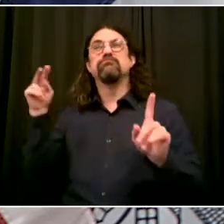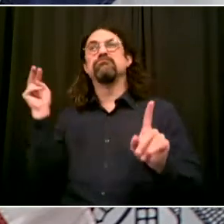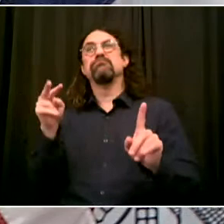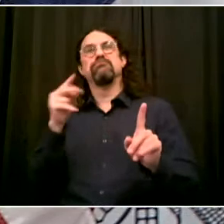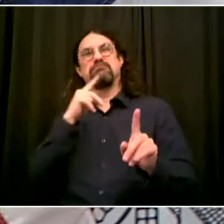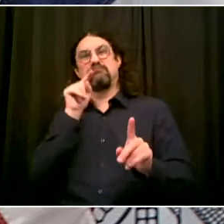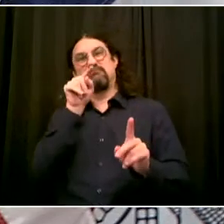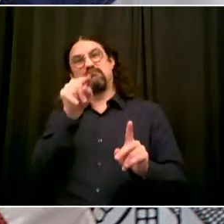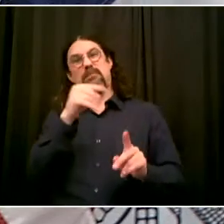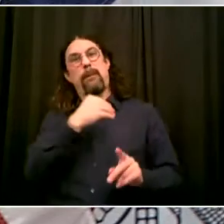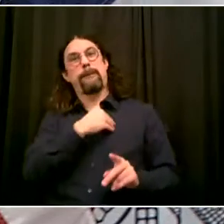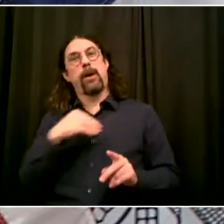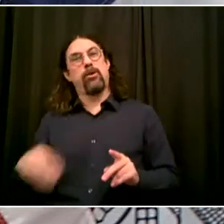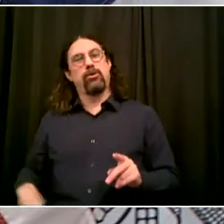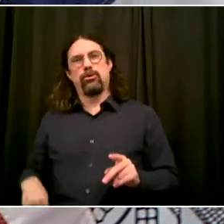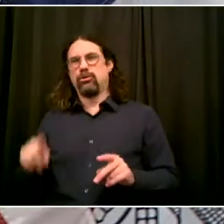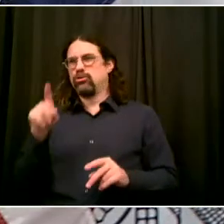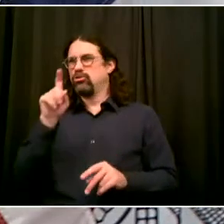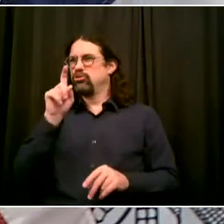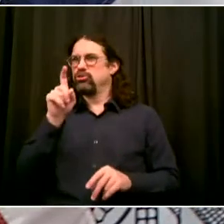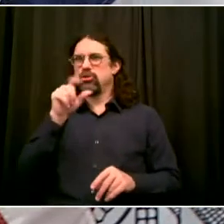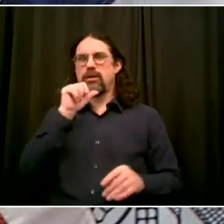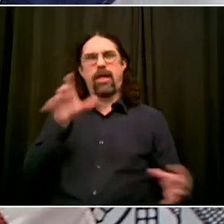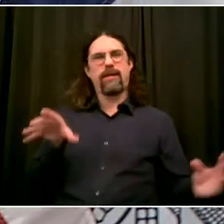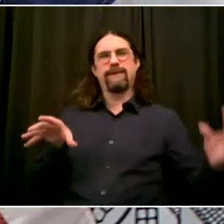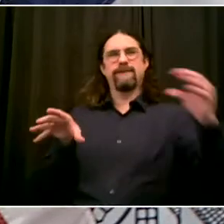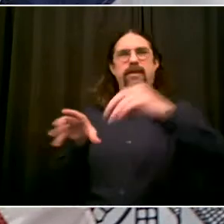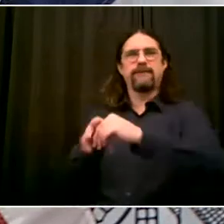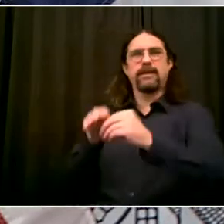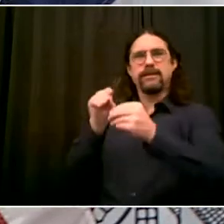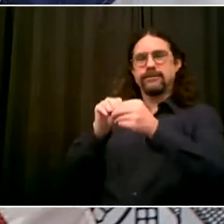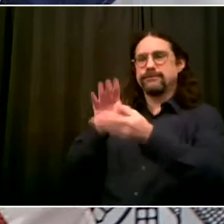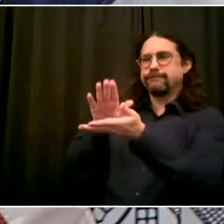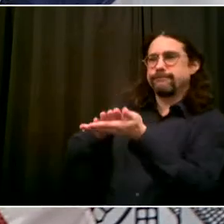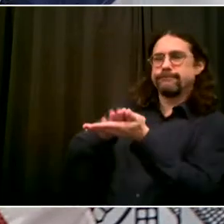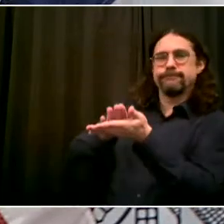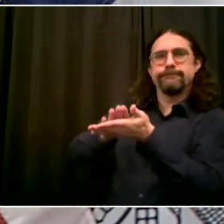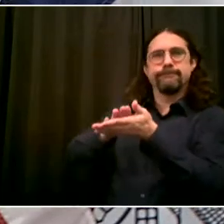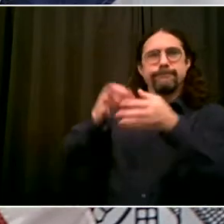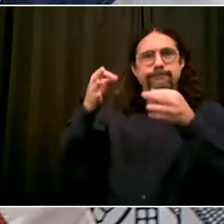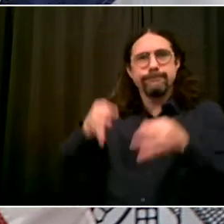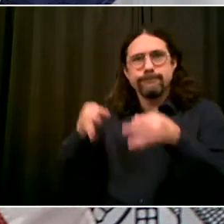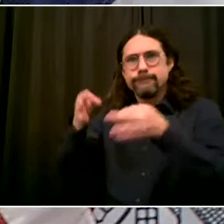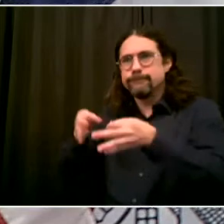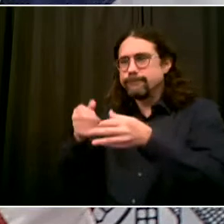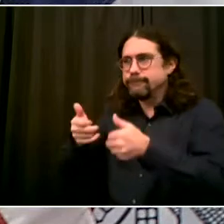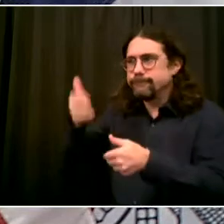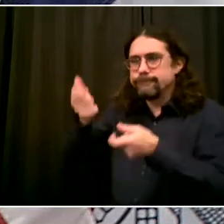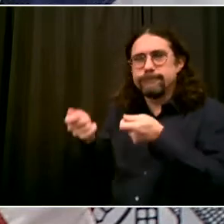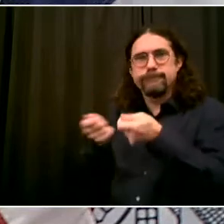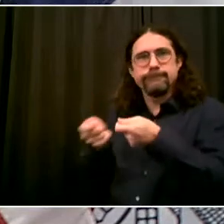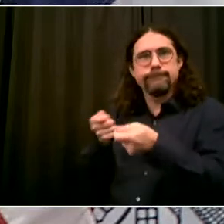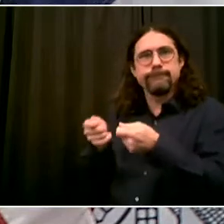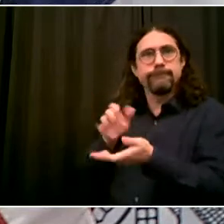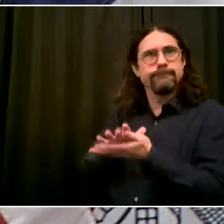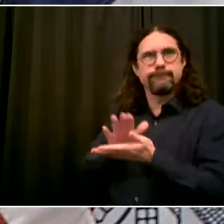BLOOMBERG ON A NUMBER OF THINGS BUT I GIVE THEM CREDIT. IT ALLOWS FOROR PROGRESS TO HAPPEN IN OUR SCHOOLS THAT HAVE NOT HAPPENED FOR A